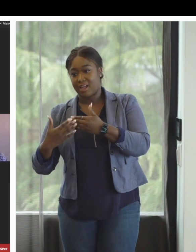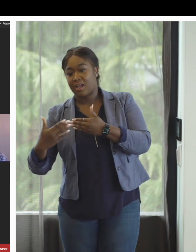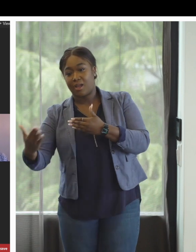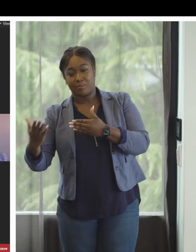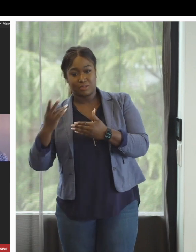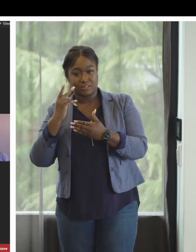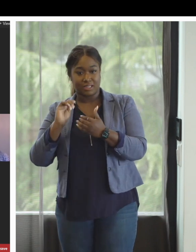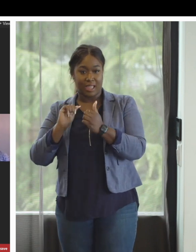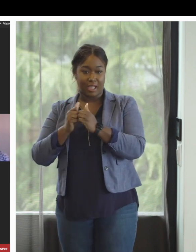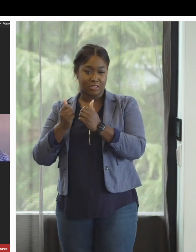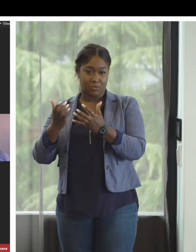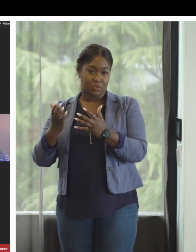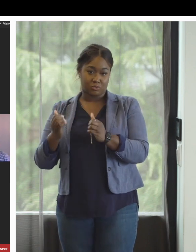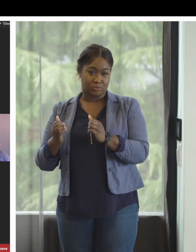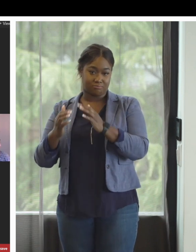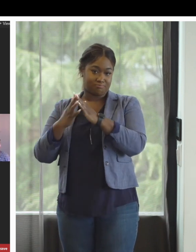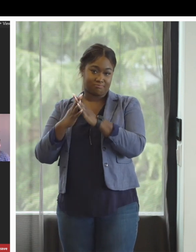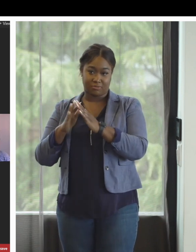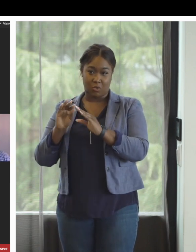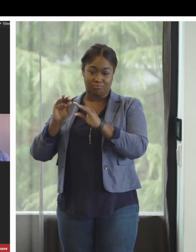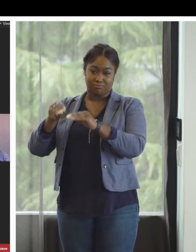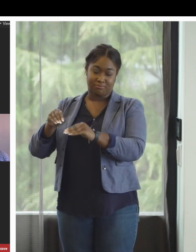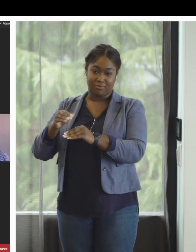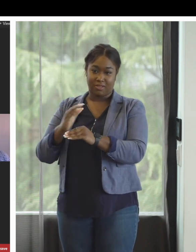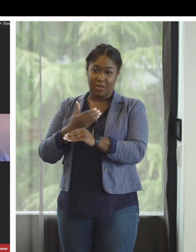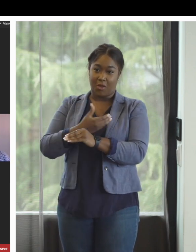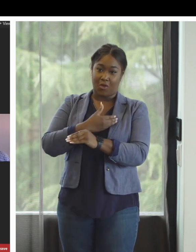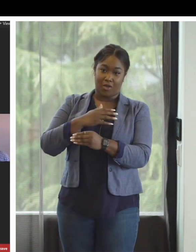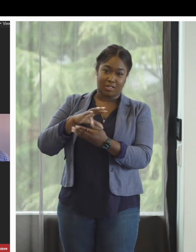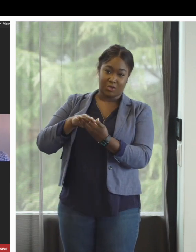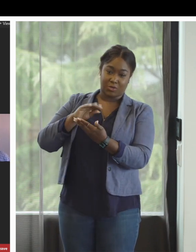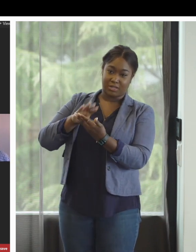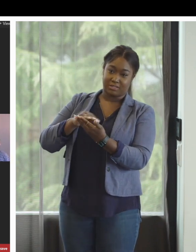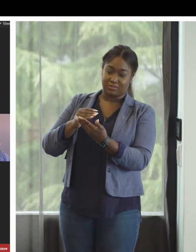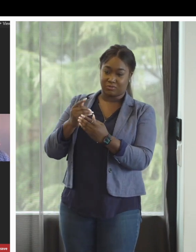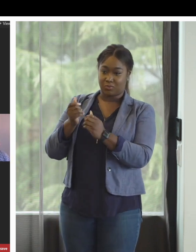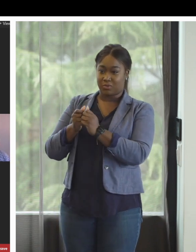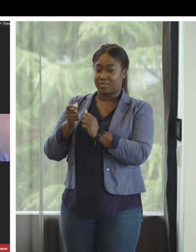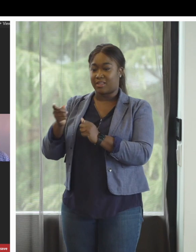So that was really it. I kind of went through everything quickly.